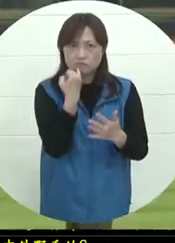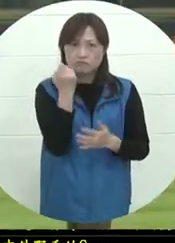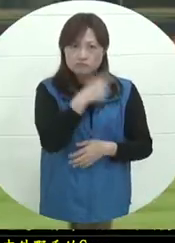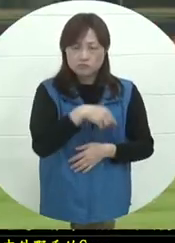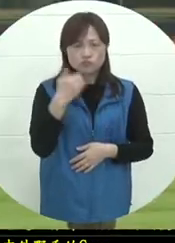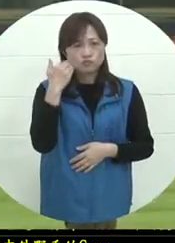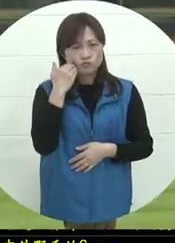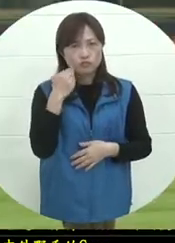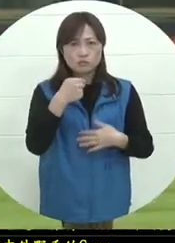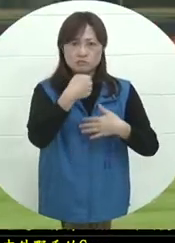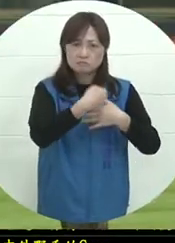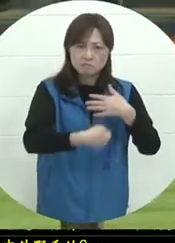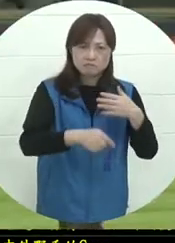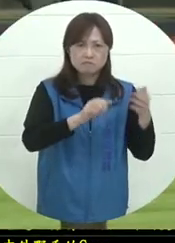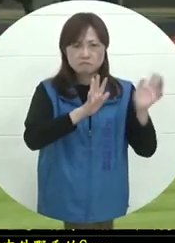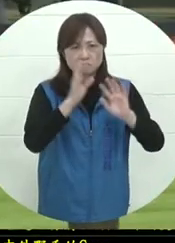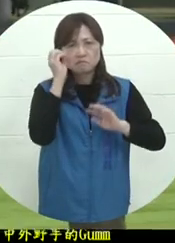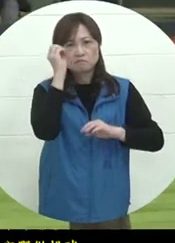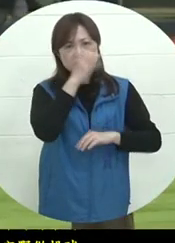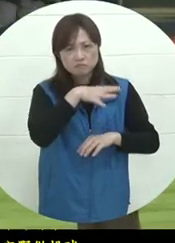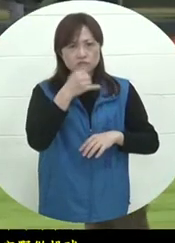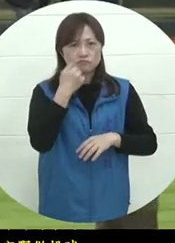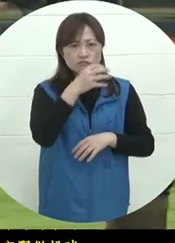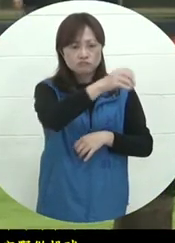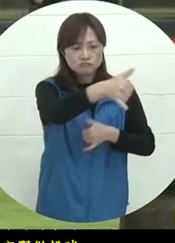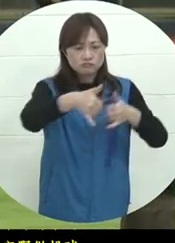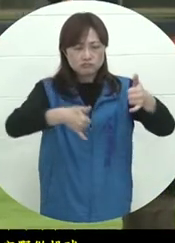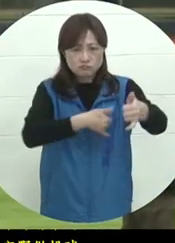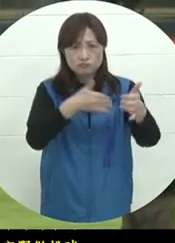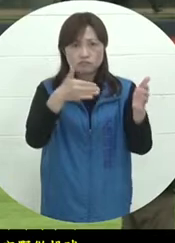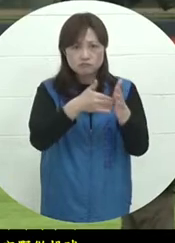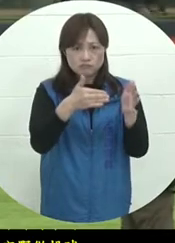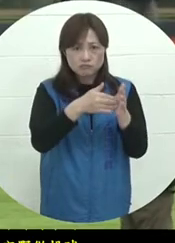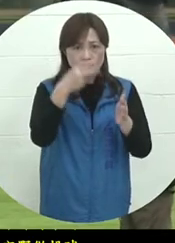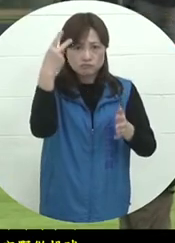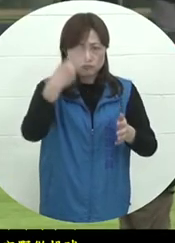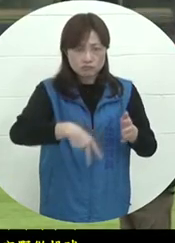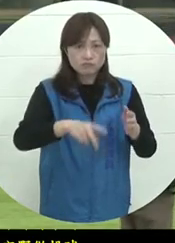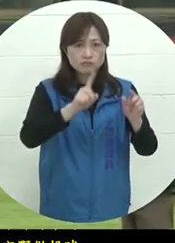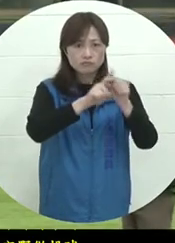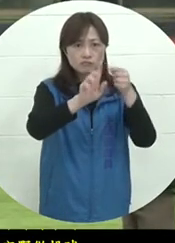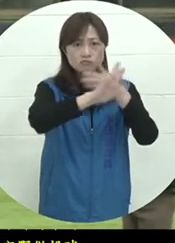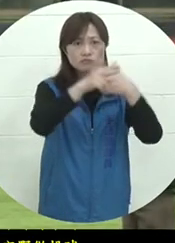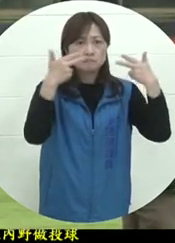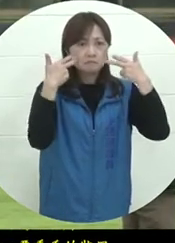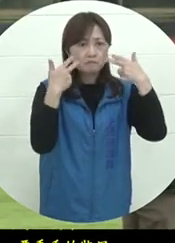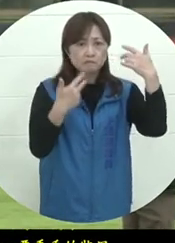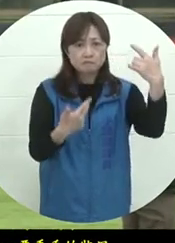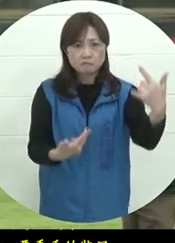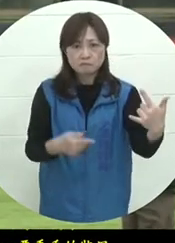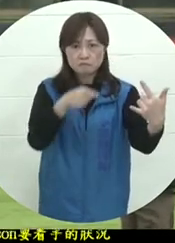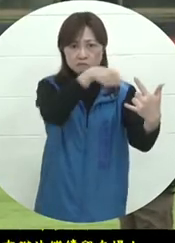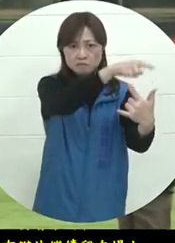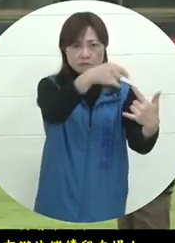in addition to swapping the center and foreign hands with the pitcher. Other than that, we may have to wait for the forehand and outer side to be replaced by other personnel